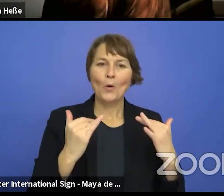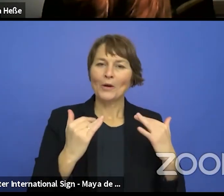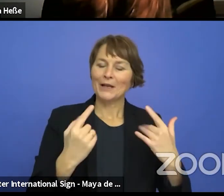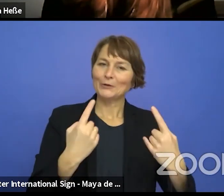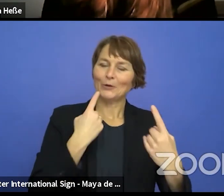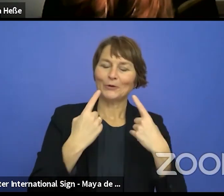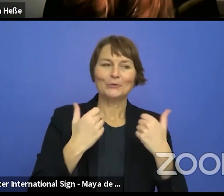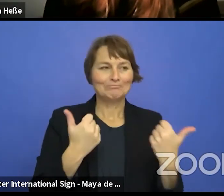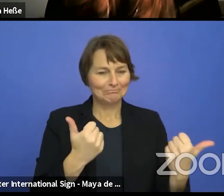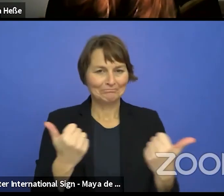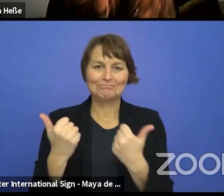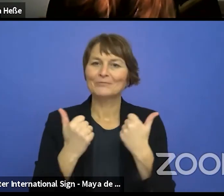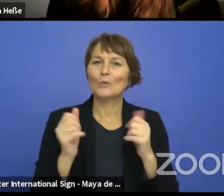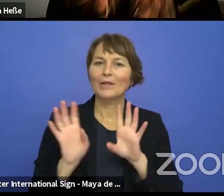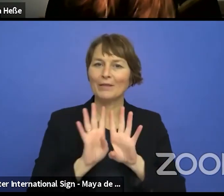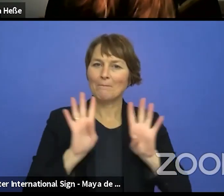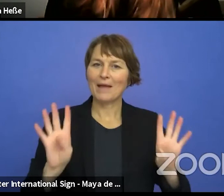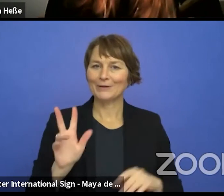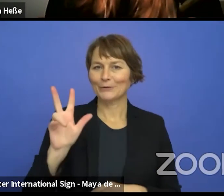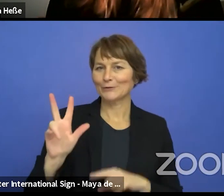three panelists, Farnaz, Yvette and Constanza.